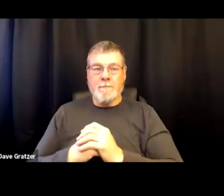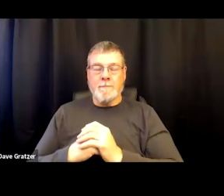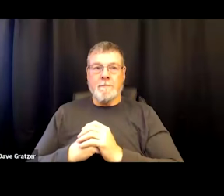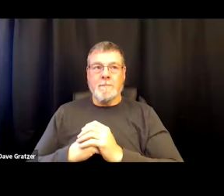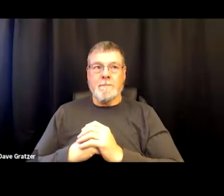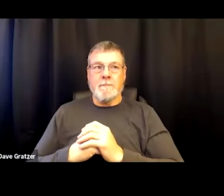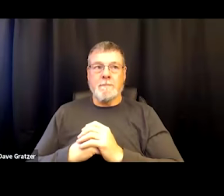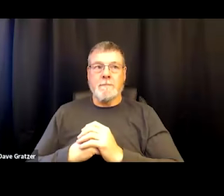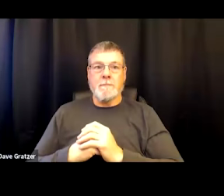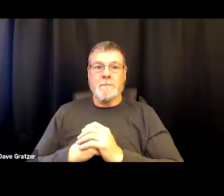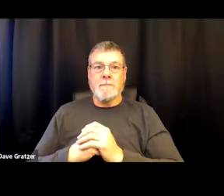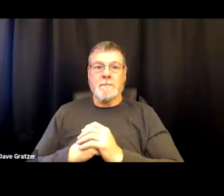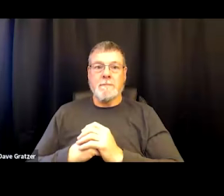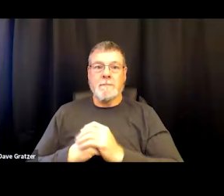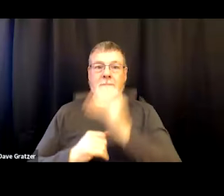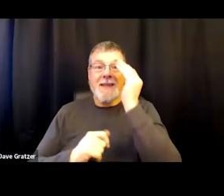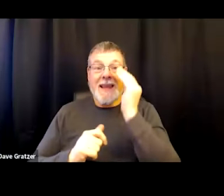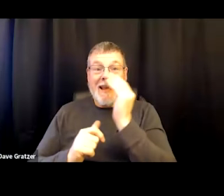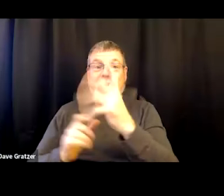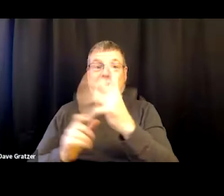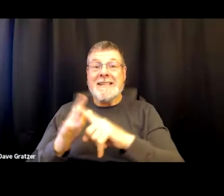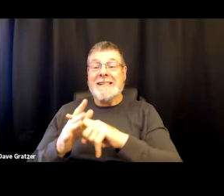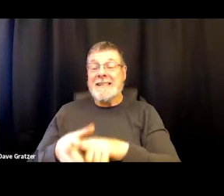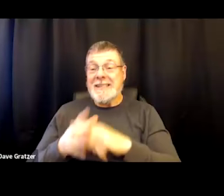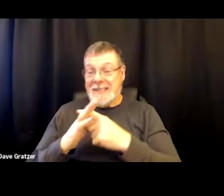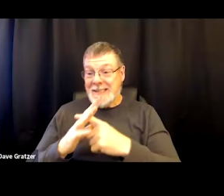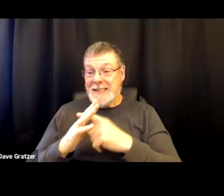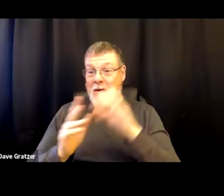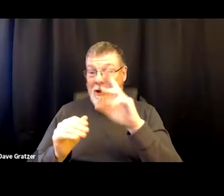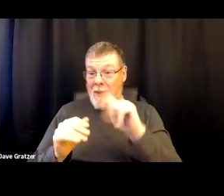Just in starting out, I just wanna mention that throughout the justice system,